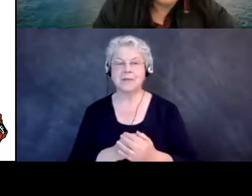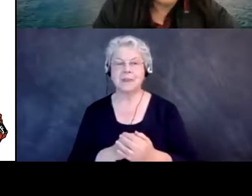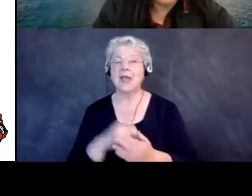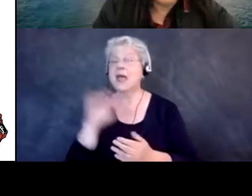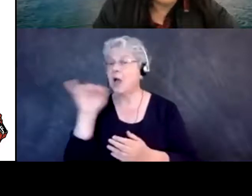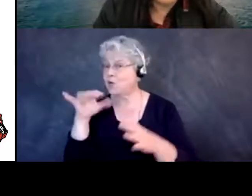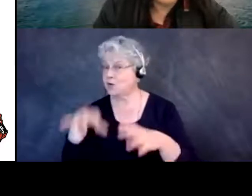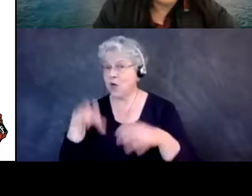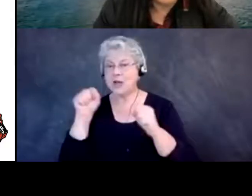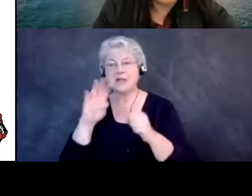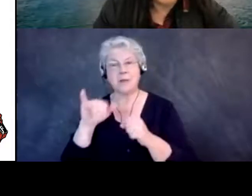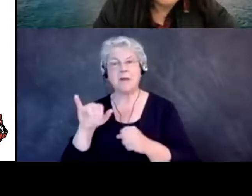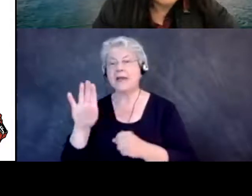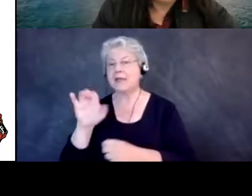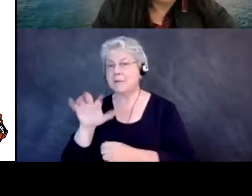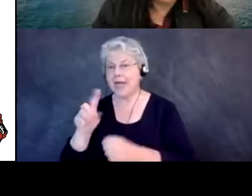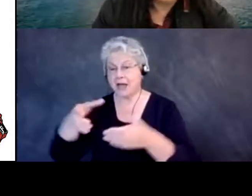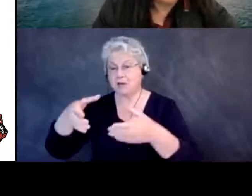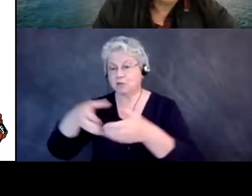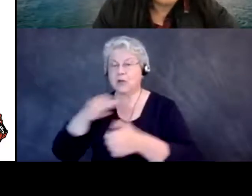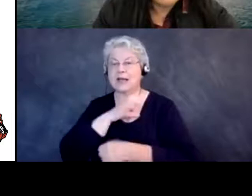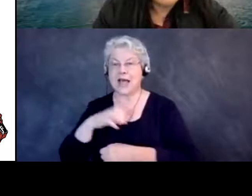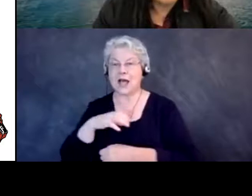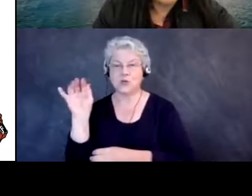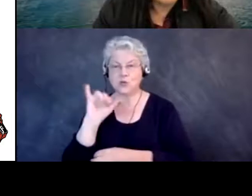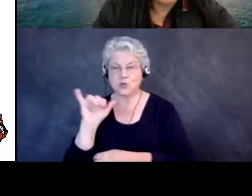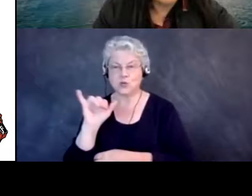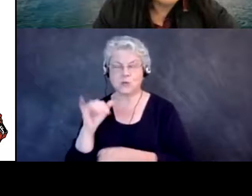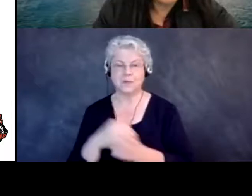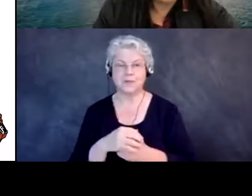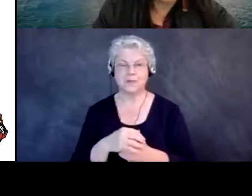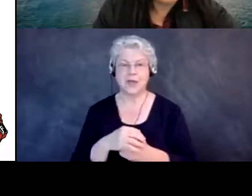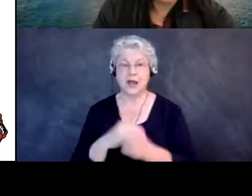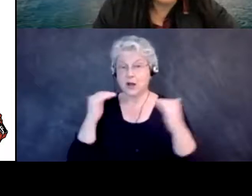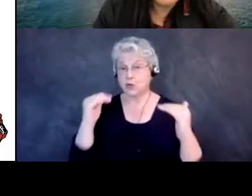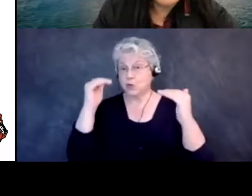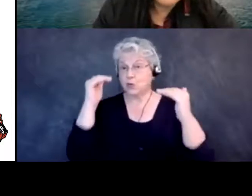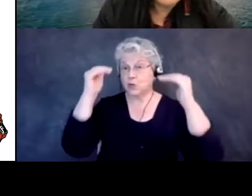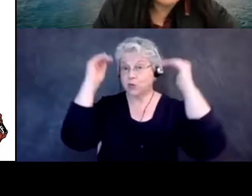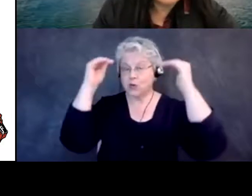a band council as well. And then if we look up, the CCP can work together with land use plans,